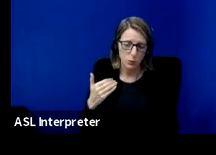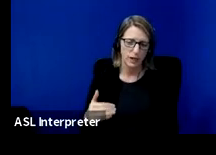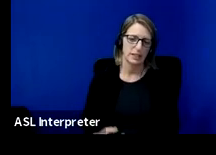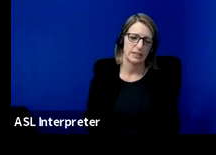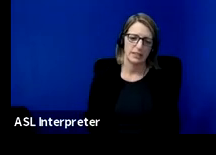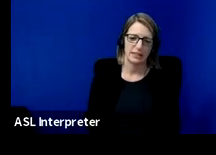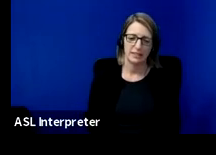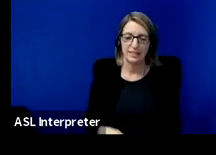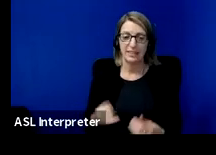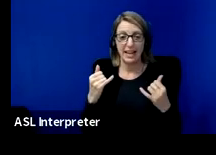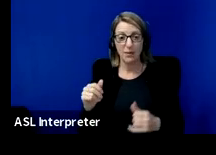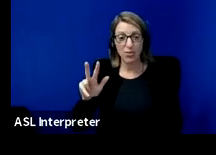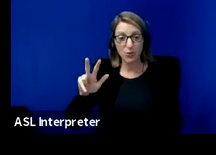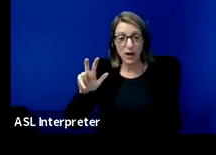ESD 113 - Andrew Hickman: We're now at 300 responses.